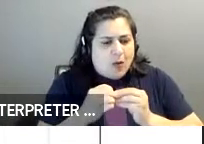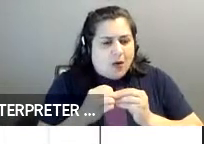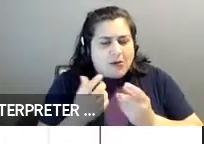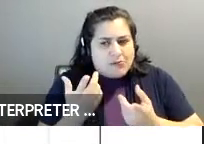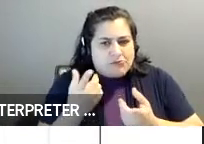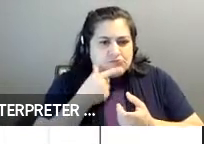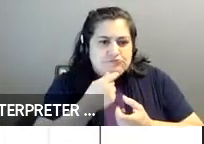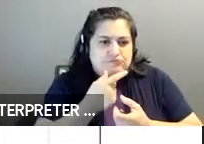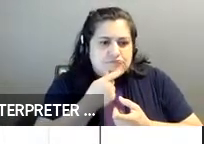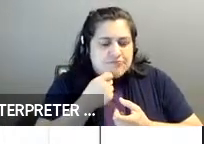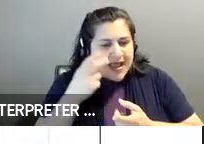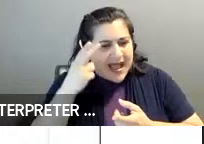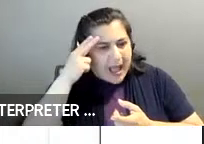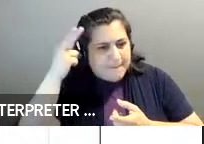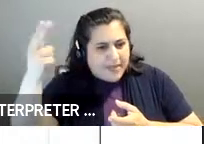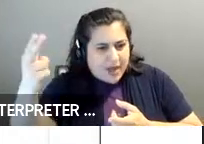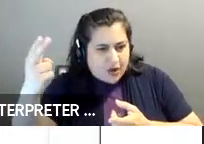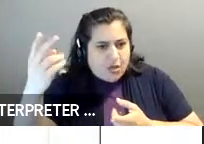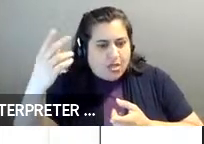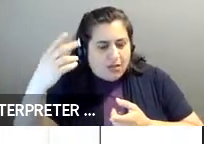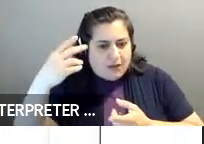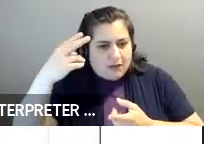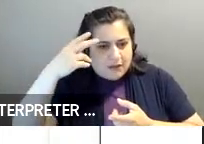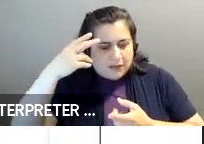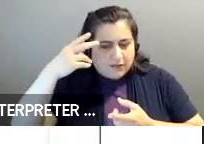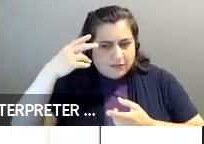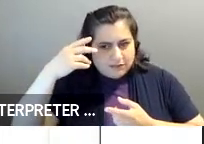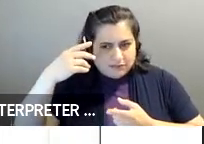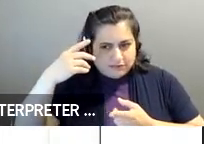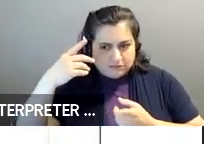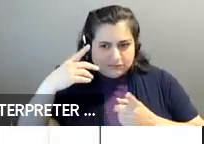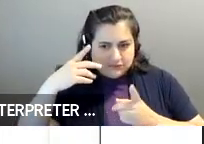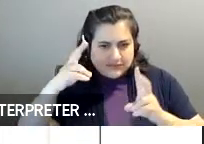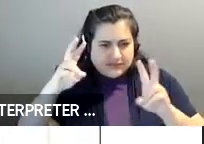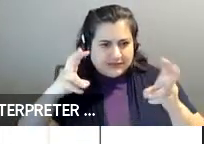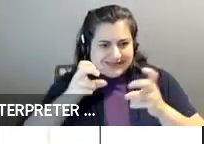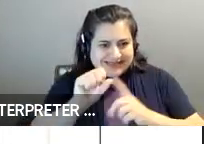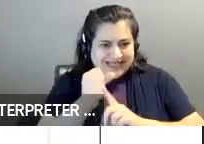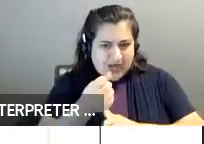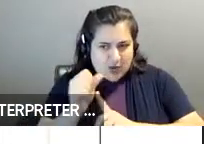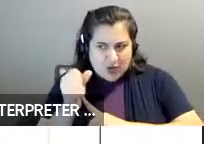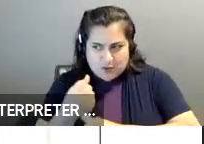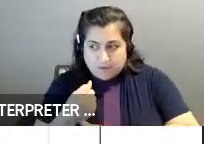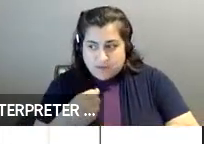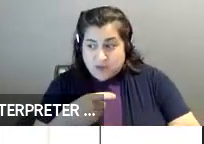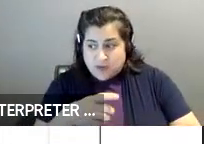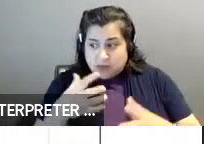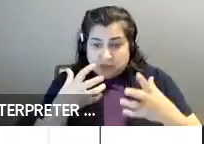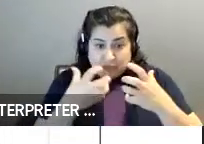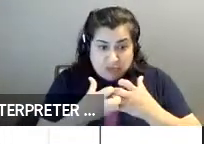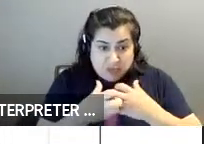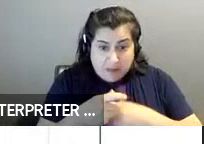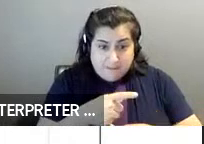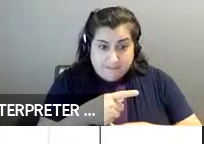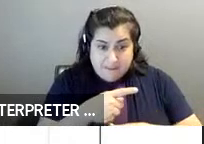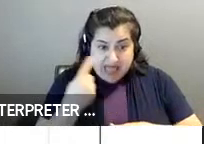So, the solid black line, again, shows you the distribution or the percentiles for our